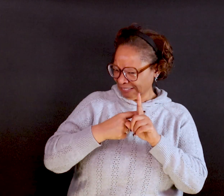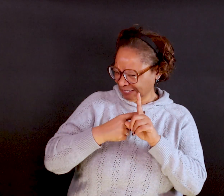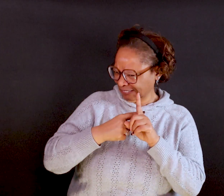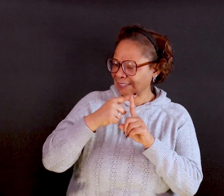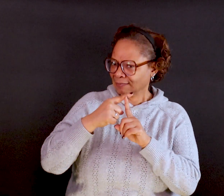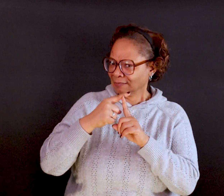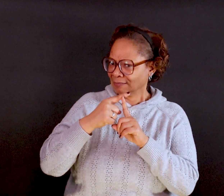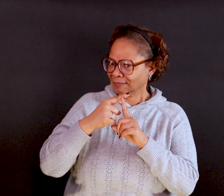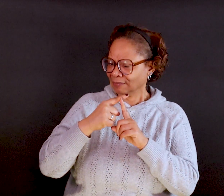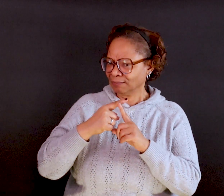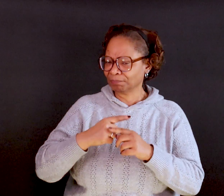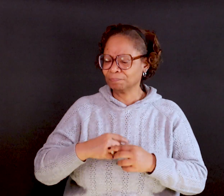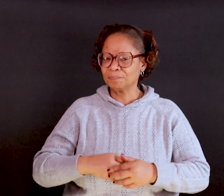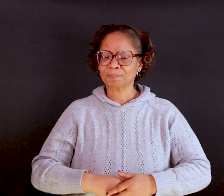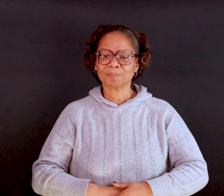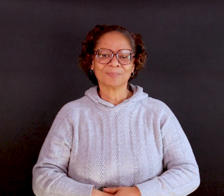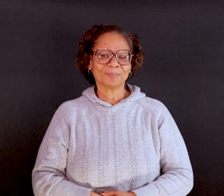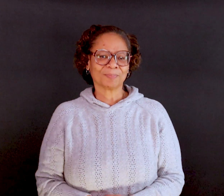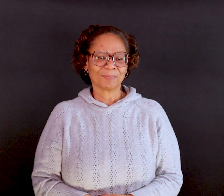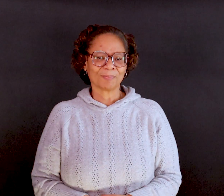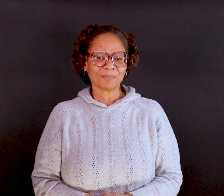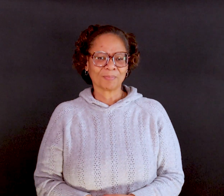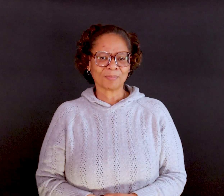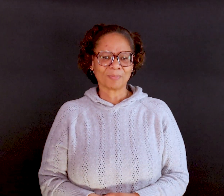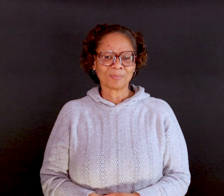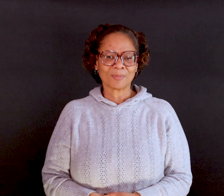Fever.